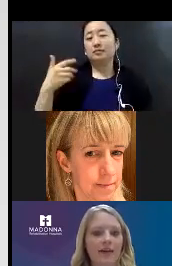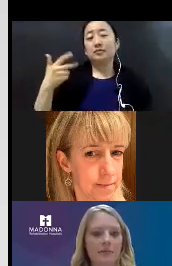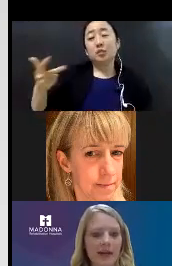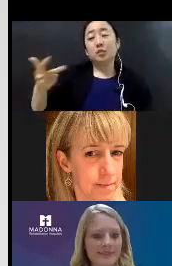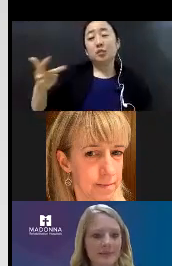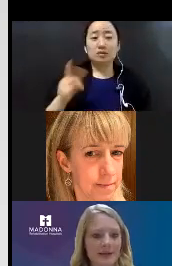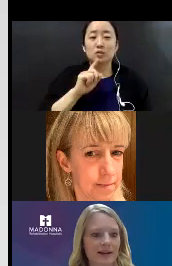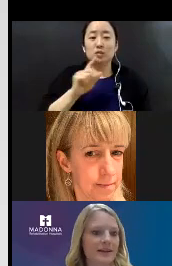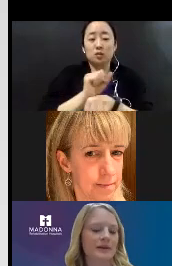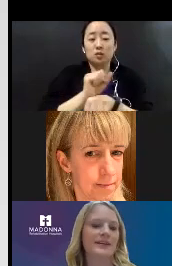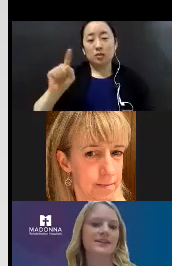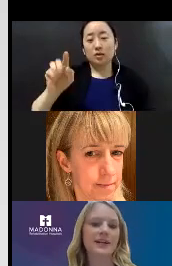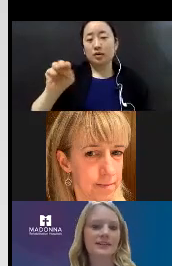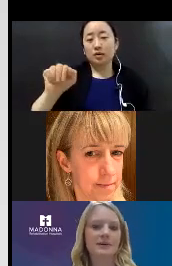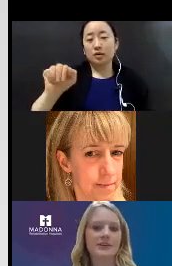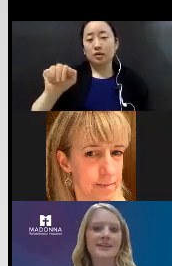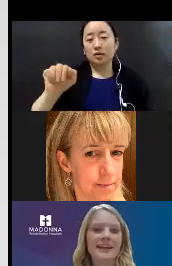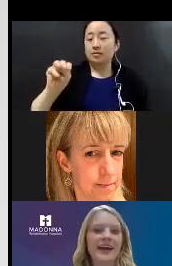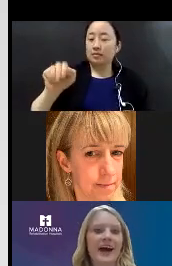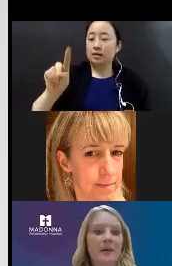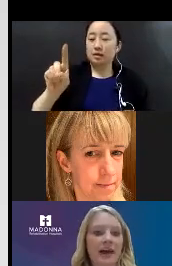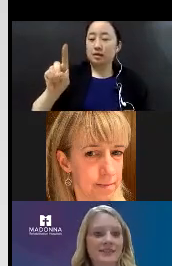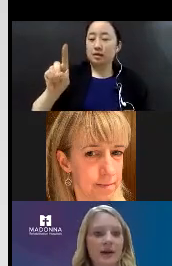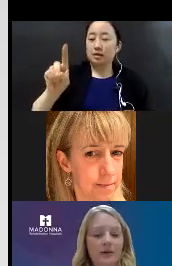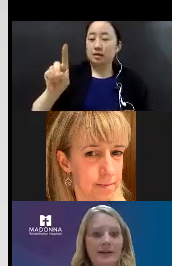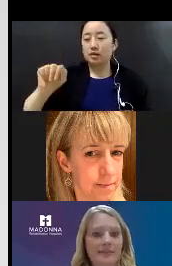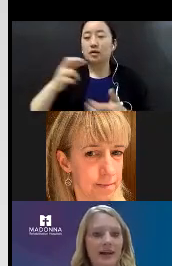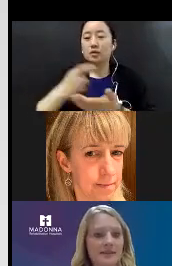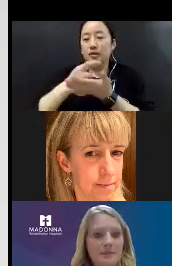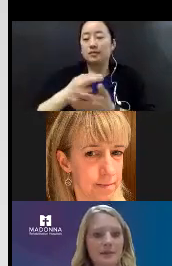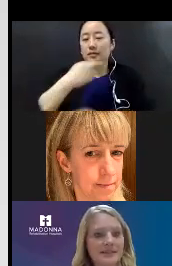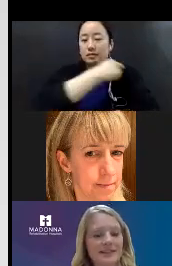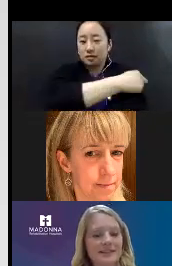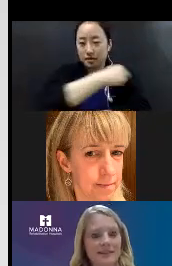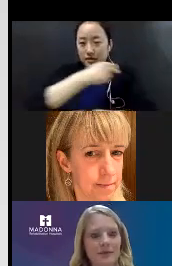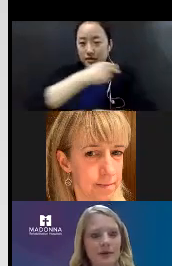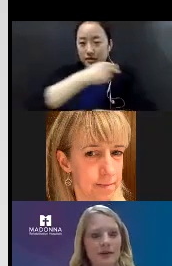EMPLOYEES OF MADONNA REHABILITATION HOSPITALS, WHERE WE IMPLEMENTED THE SERVICE THAT WE WILL TALK